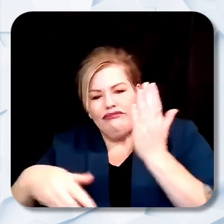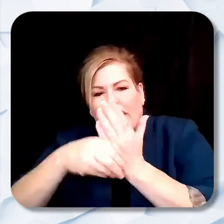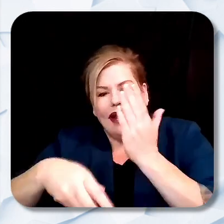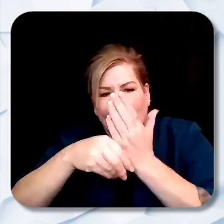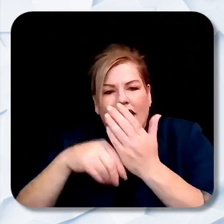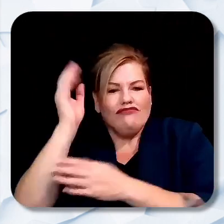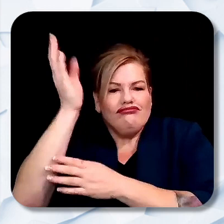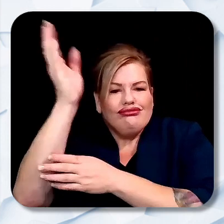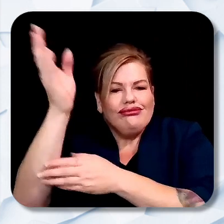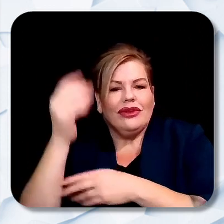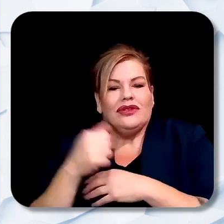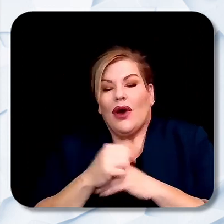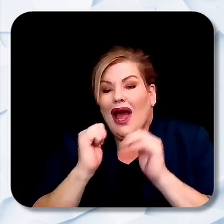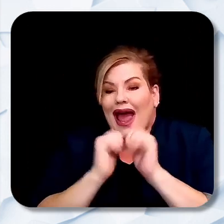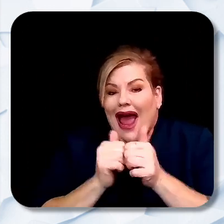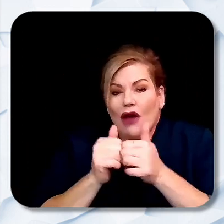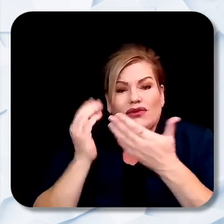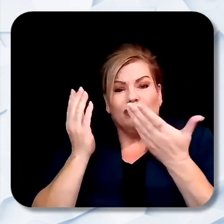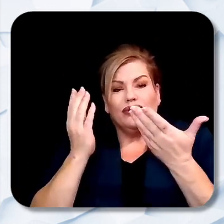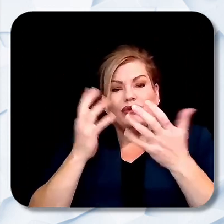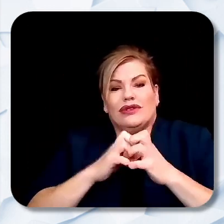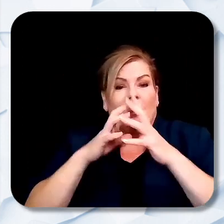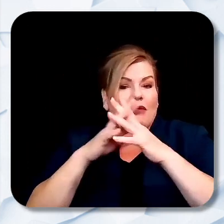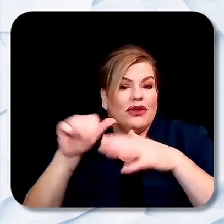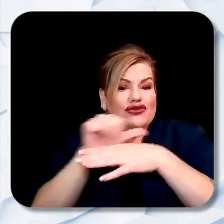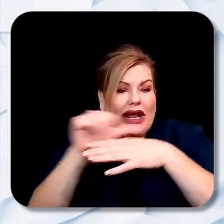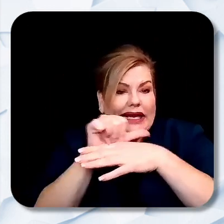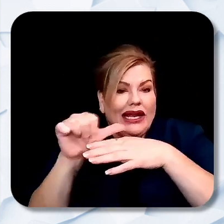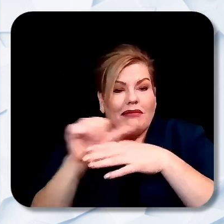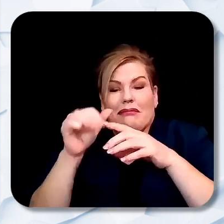adults near you, or other services provided by how well you can access the website,